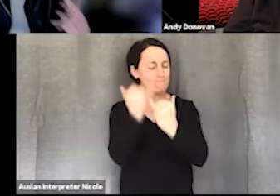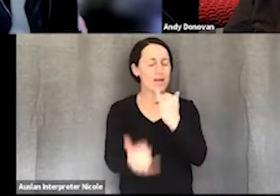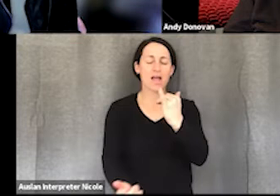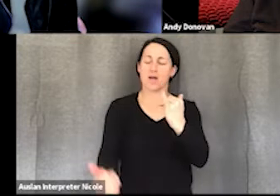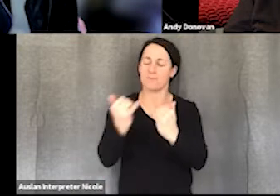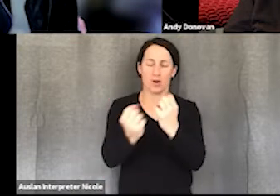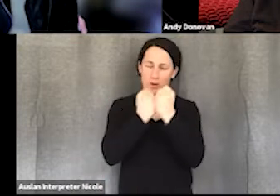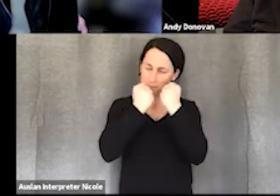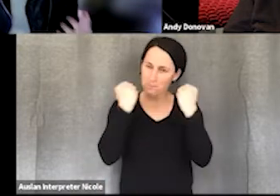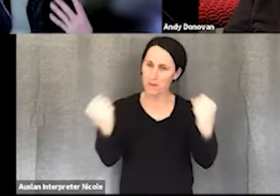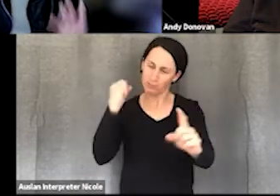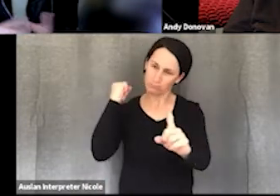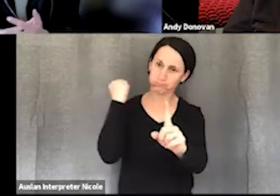the situation, audiences